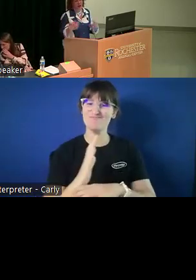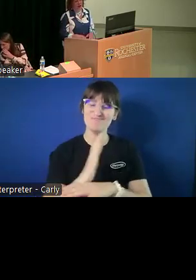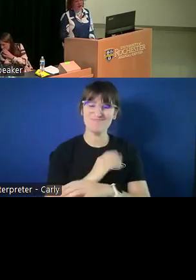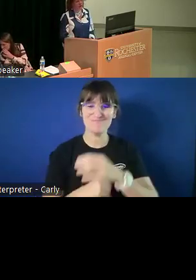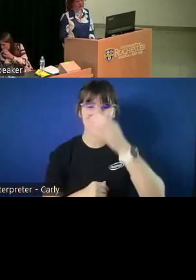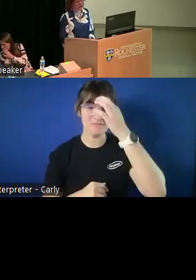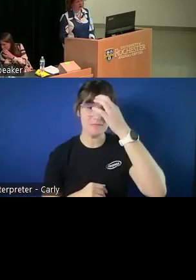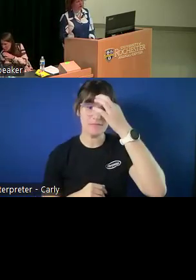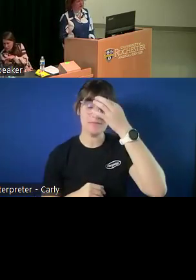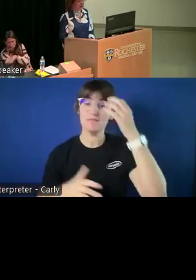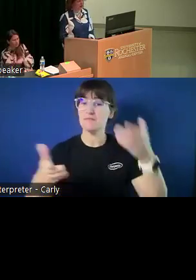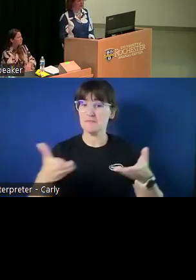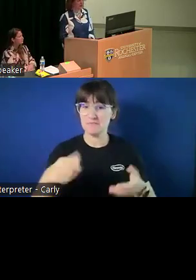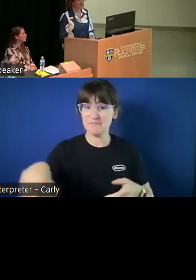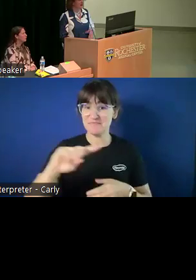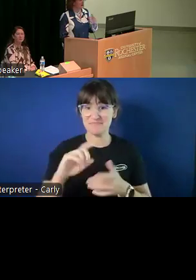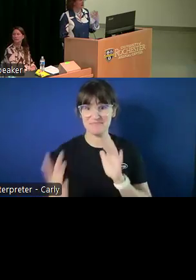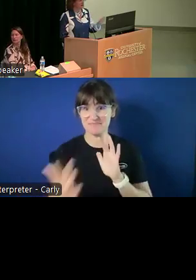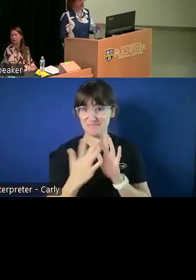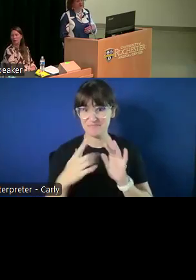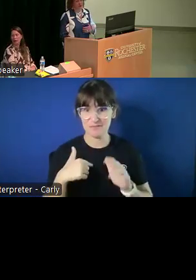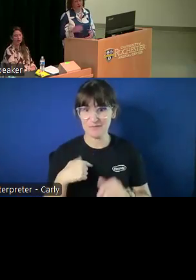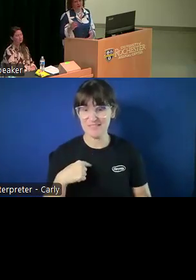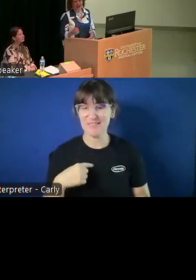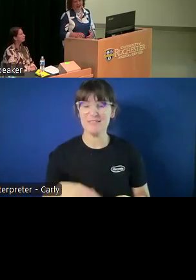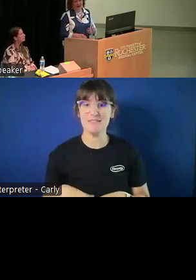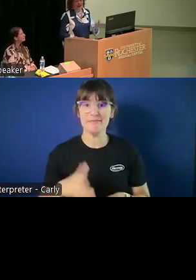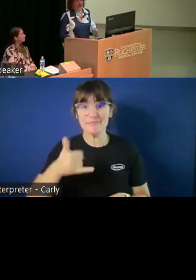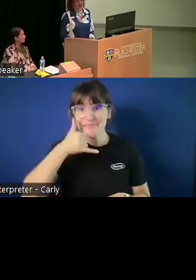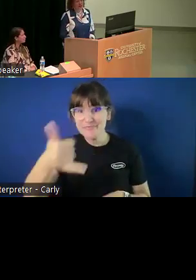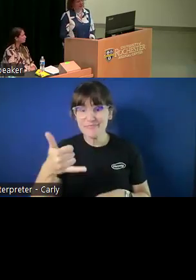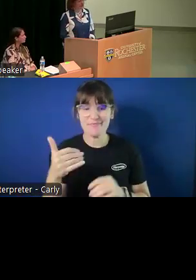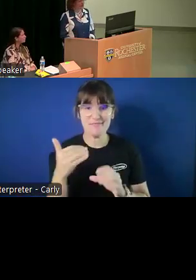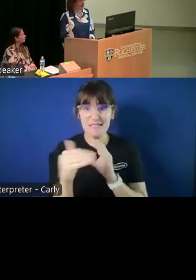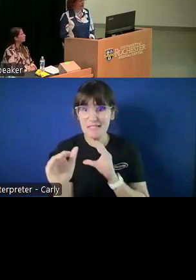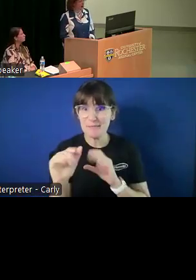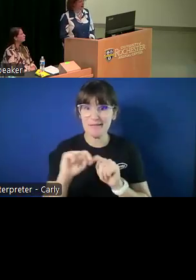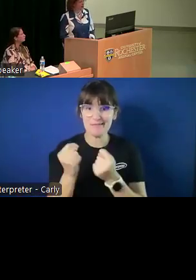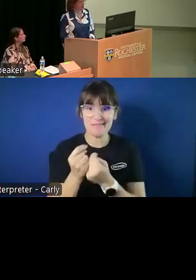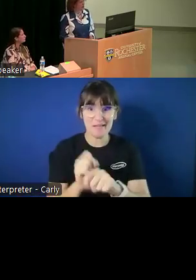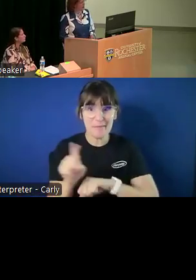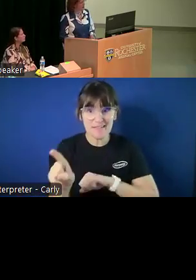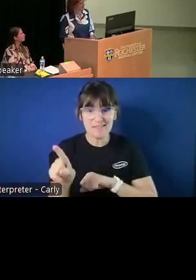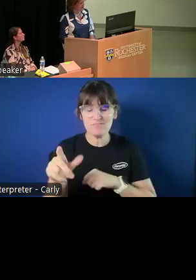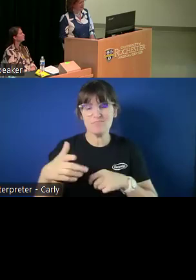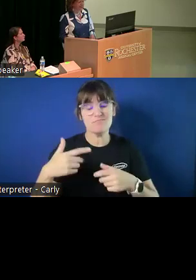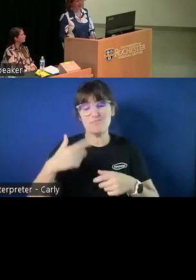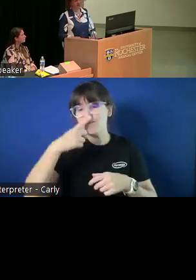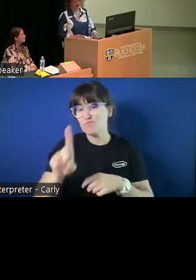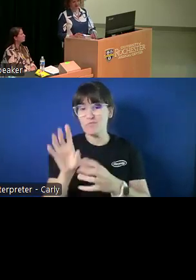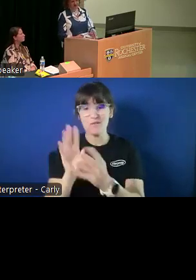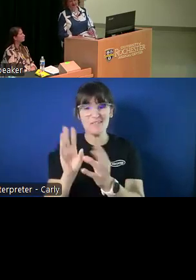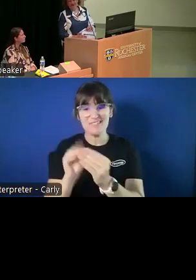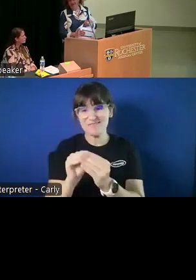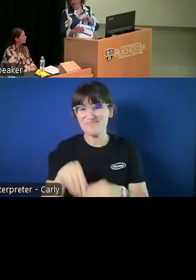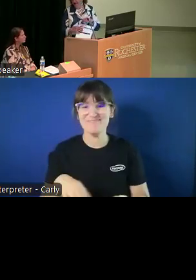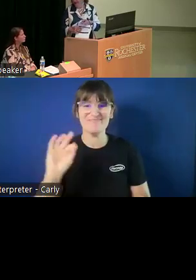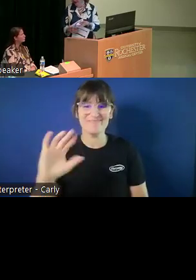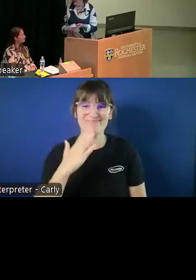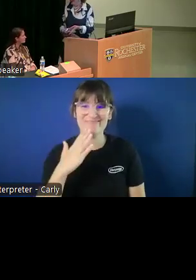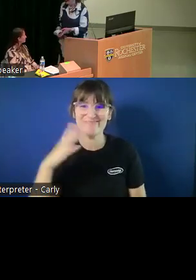I welcome you to reach out to me telephone email Teams message i'm happy to meet with you thank you